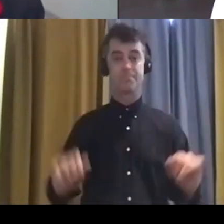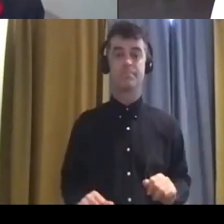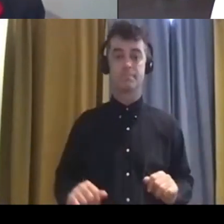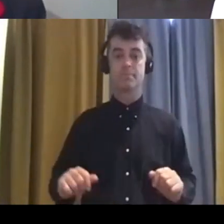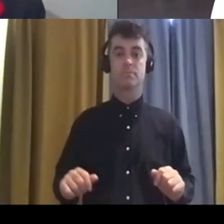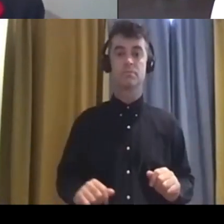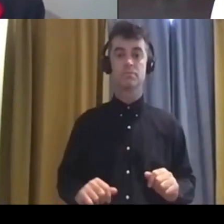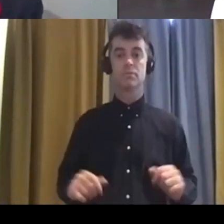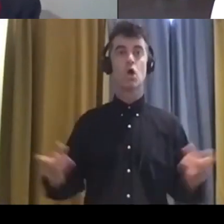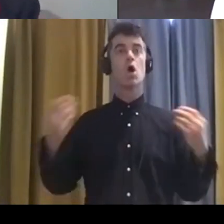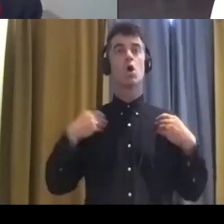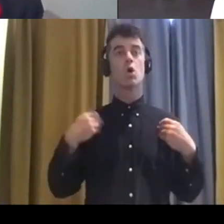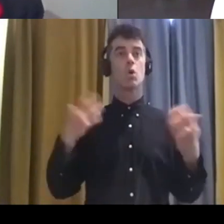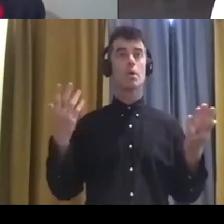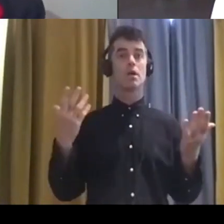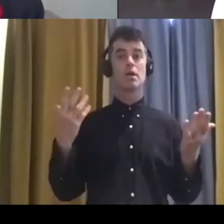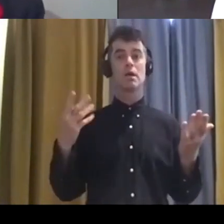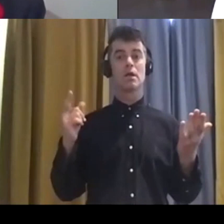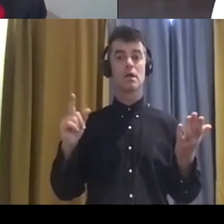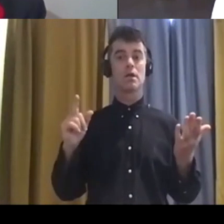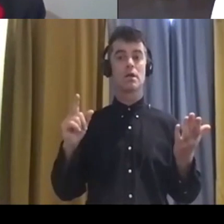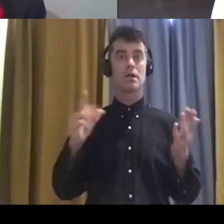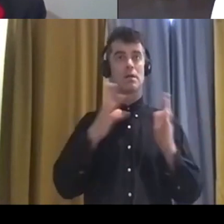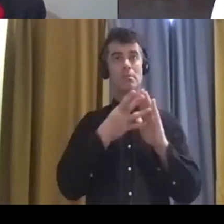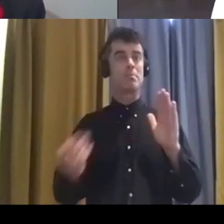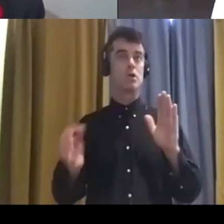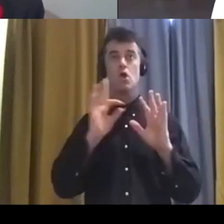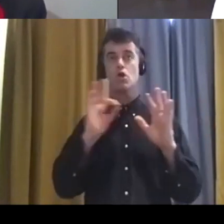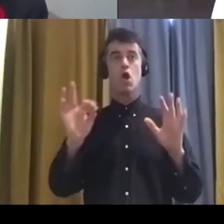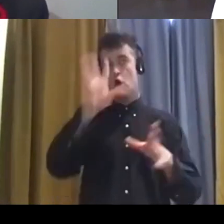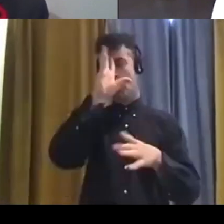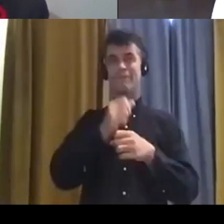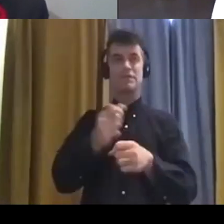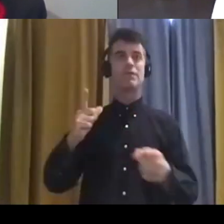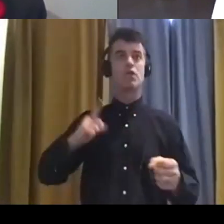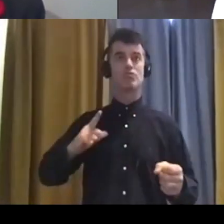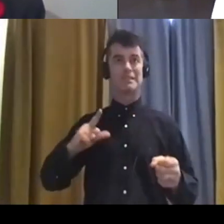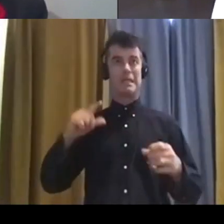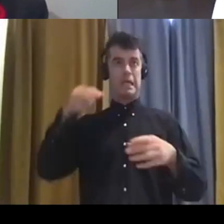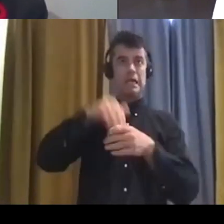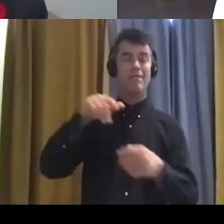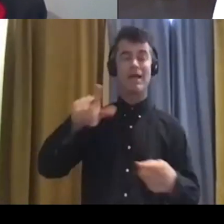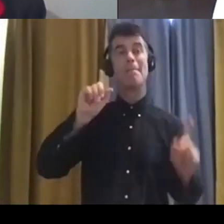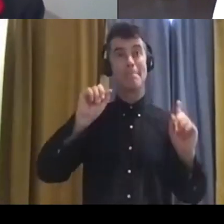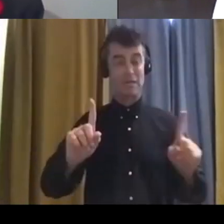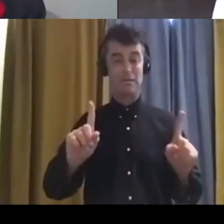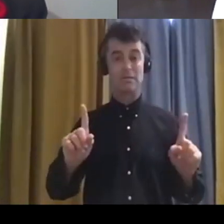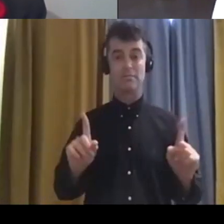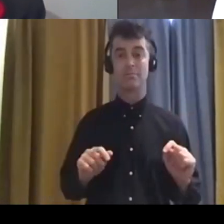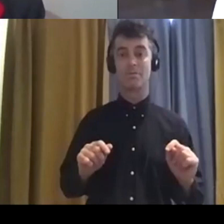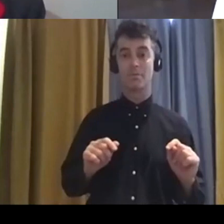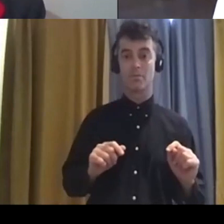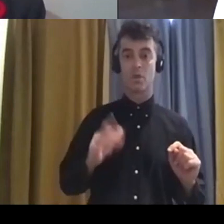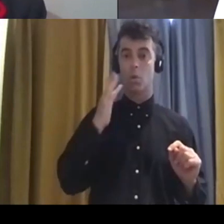corporate muscles wasn't convinced of the reason behind it. However when you are Google